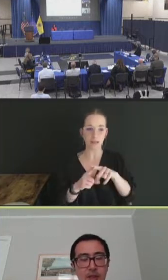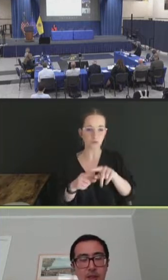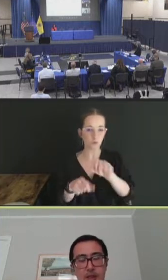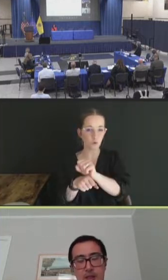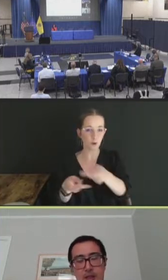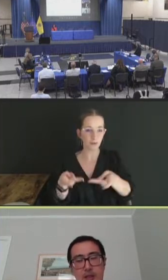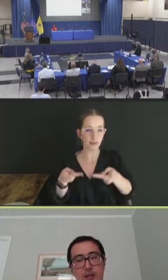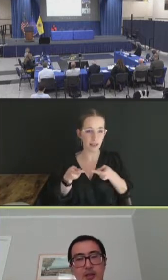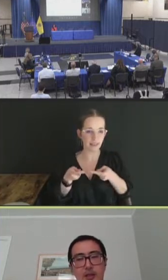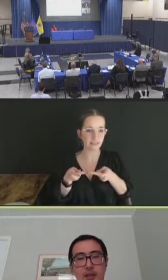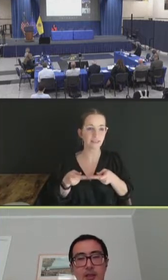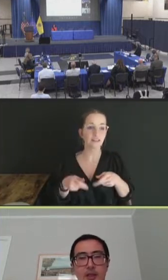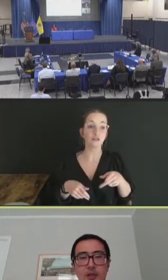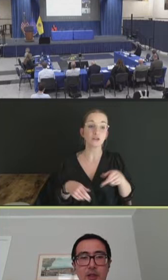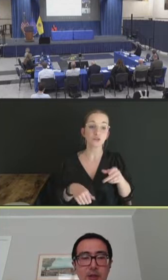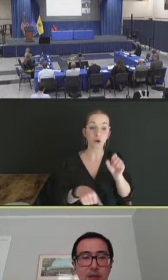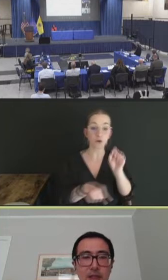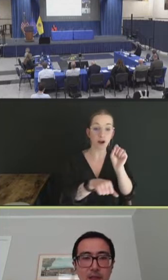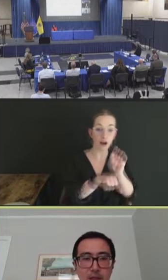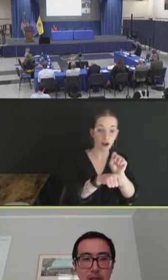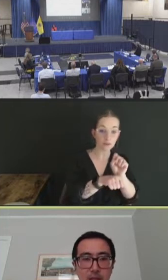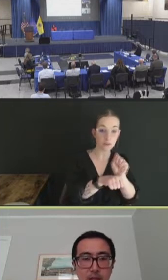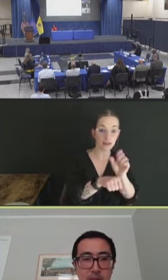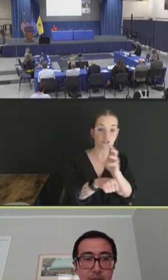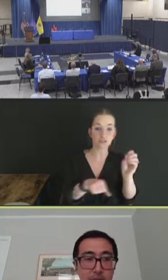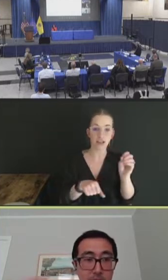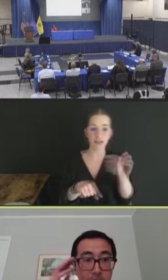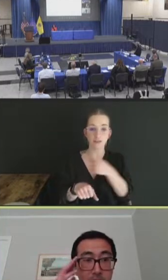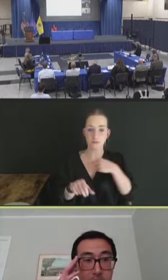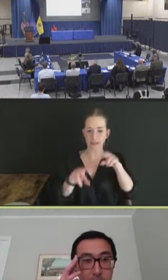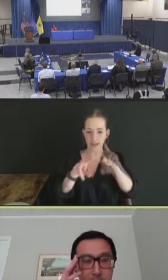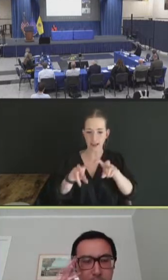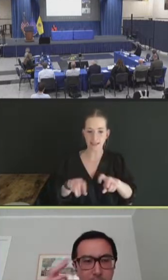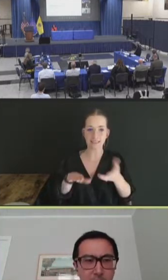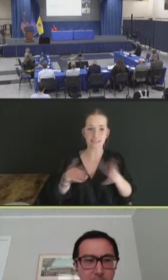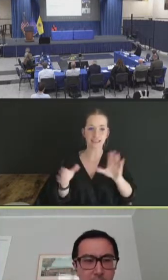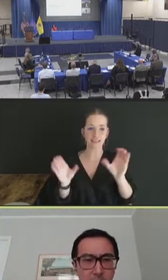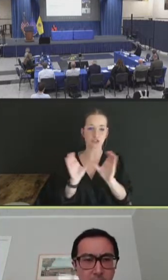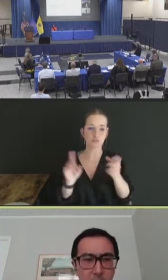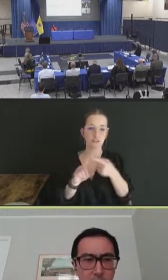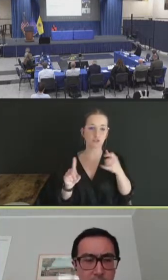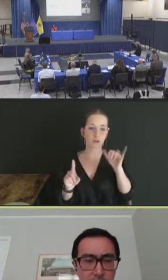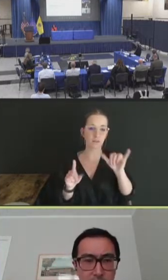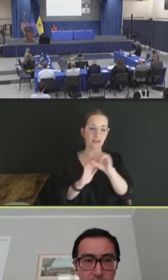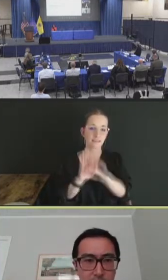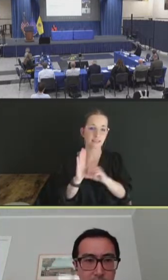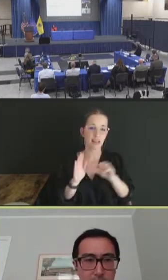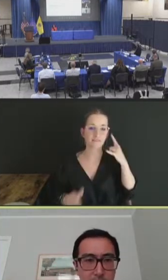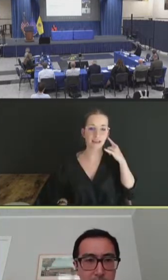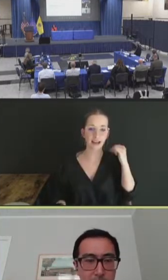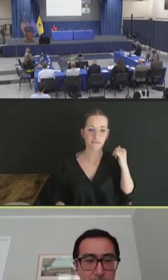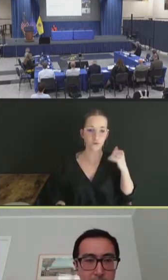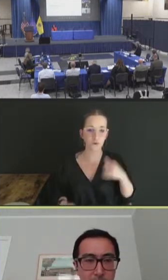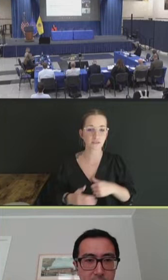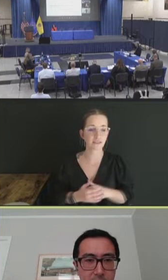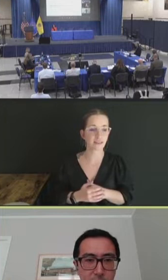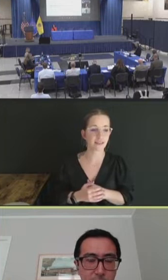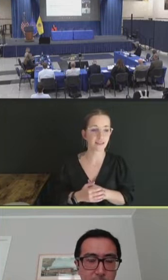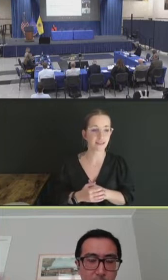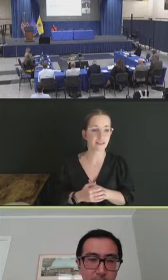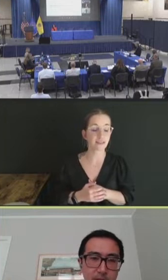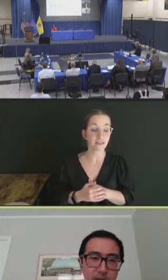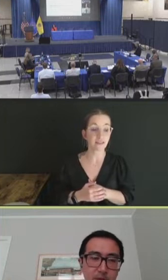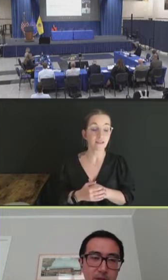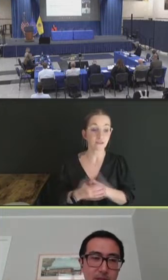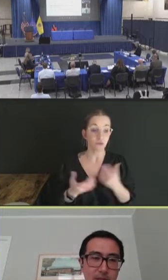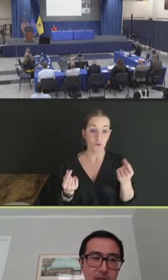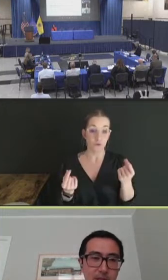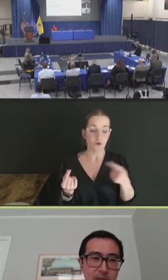this lent itself to the sort of analysis. Next slide. So, we report on COVID deaths.